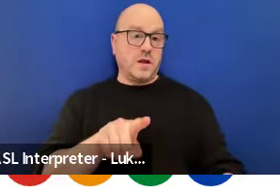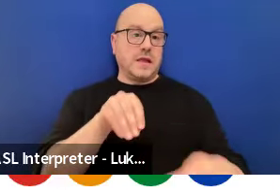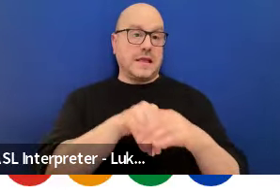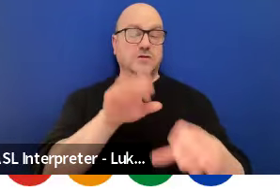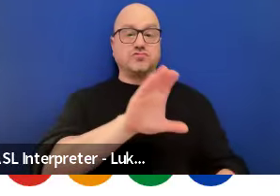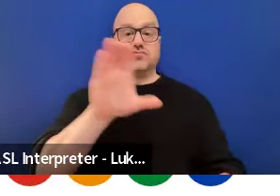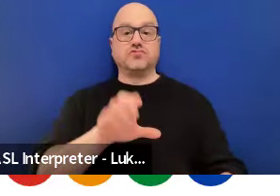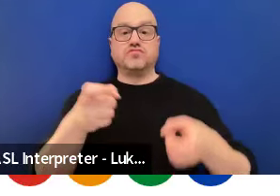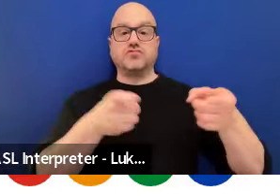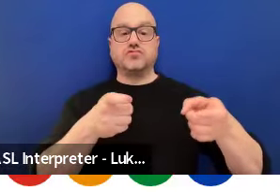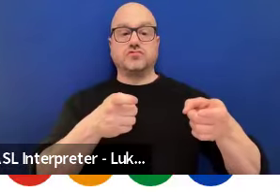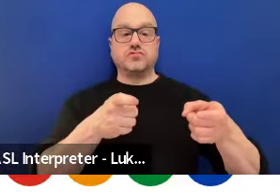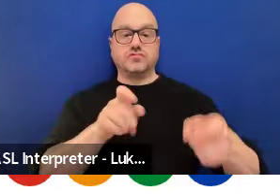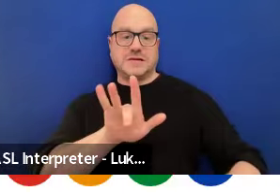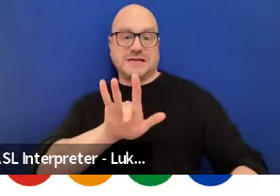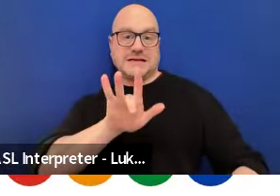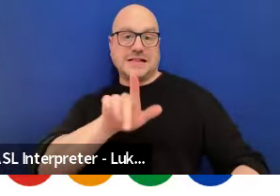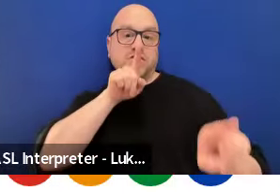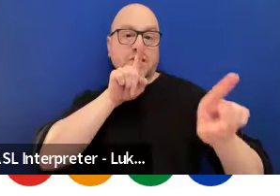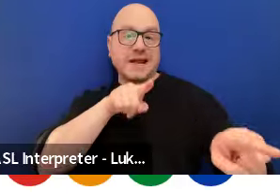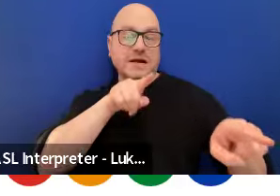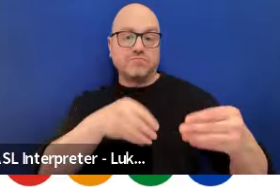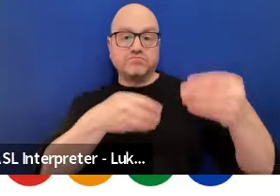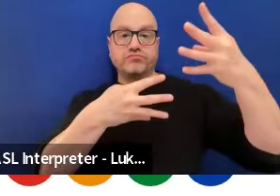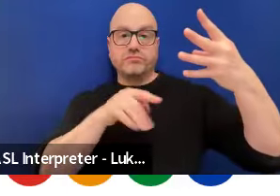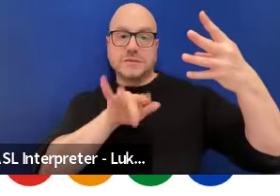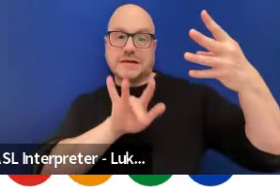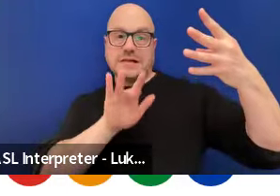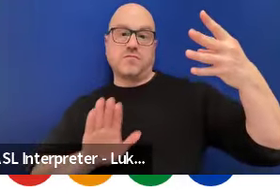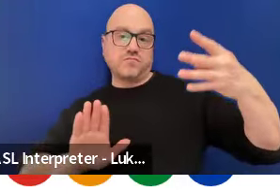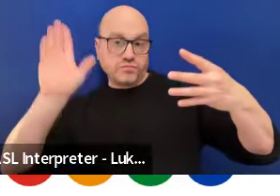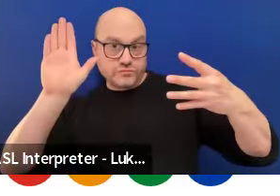FOR VIRTUAL COMMENTS OR QUESTIONS, IN THE ZOOM CONTROLS, CLICK REACTIONS.